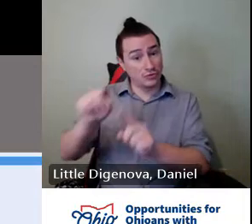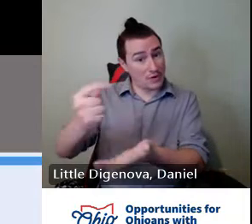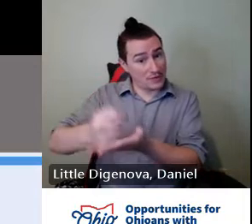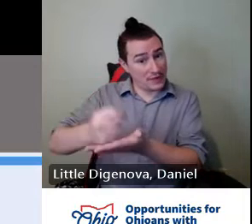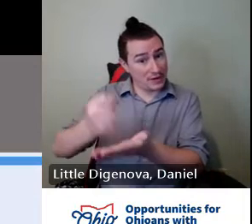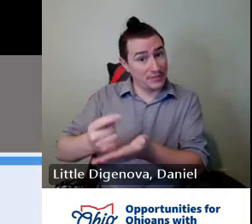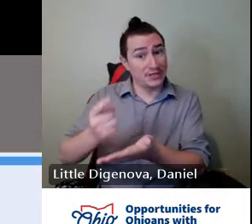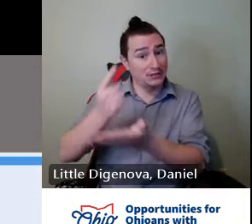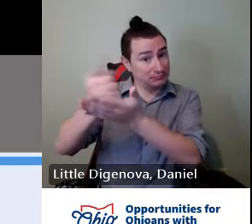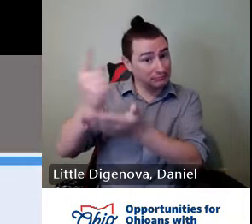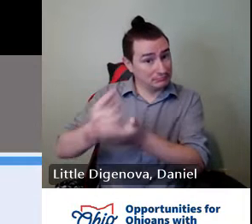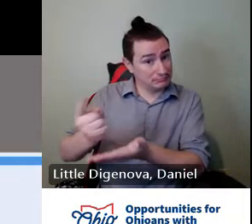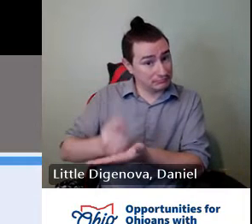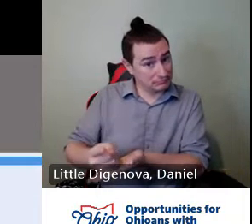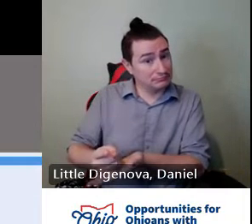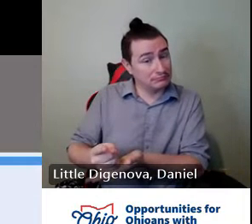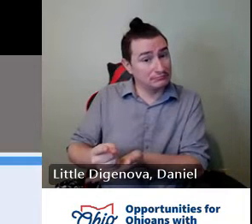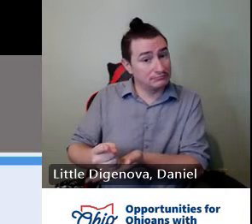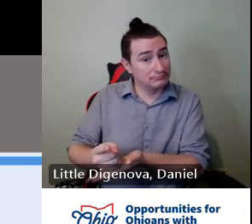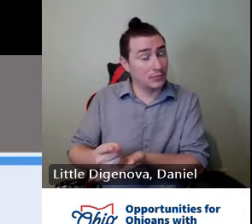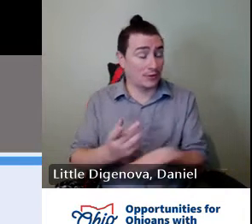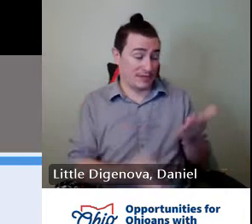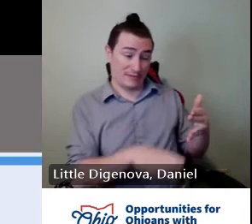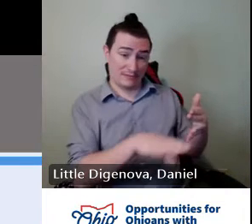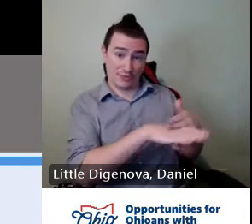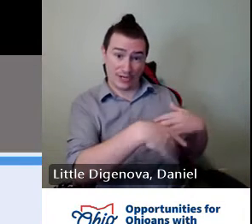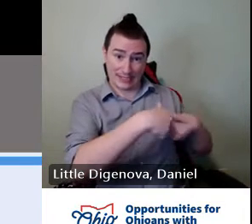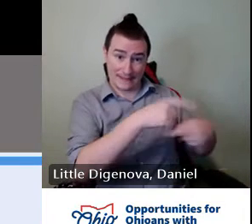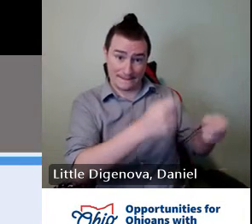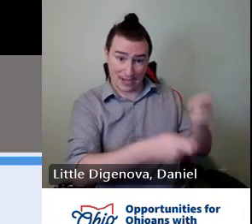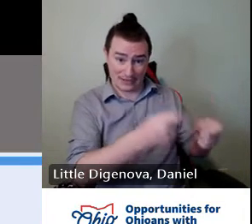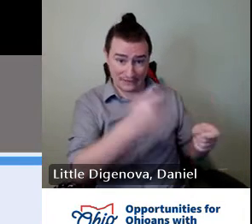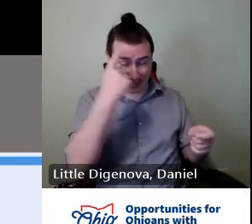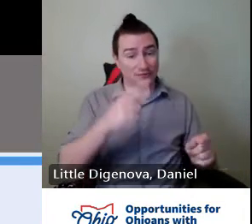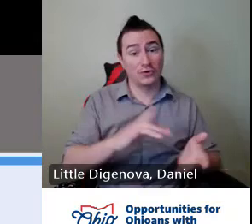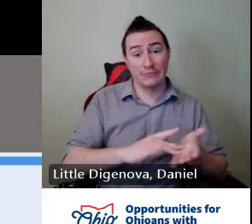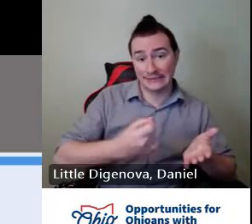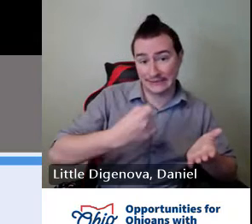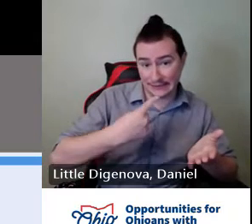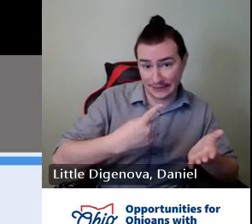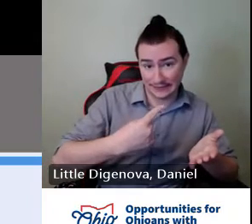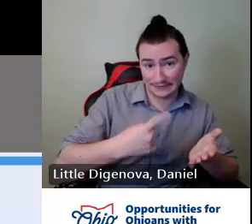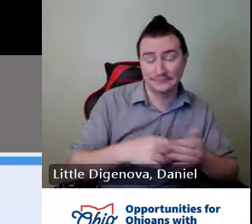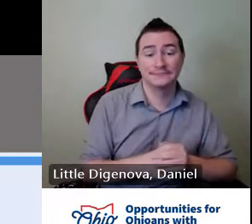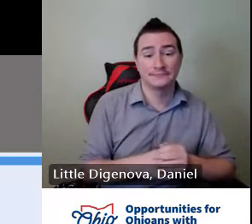modified breaks to manage medication needs, which could include accessing food and drink to take with medications.